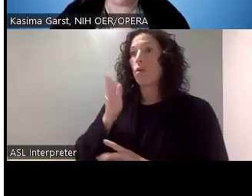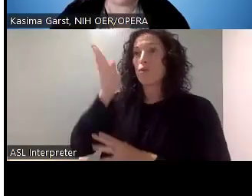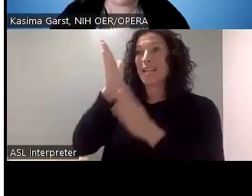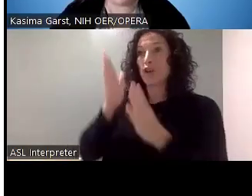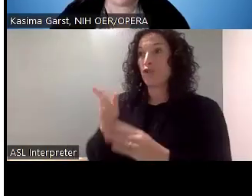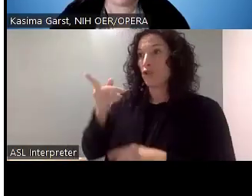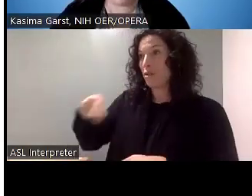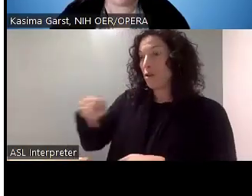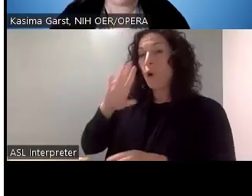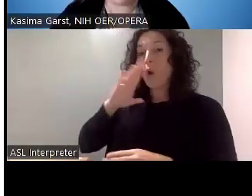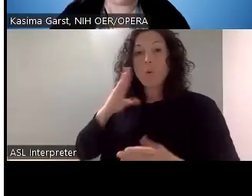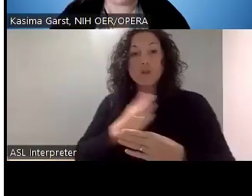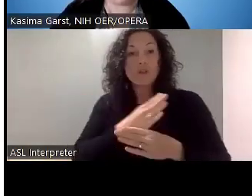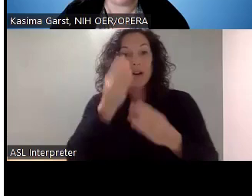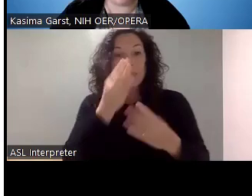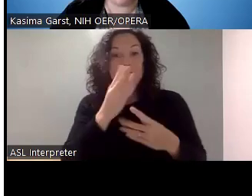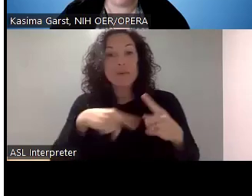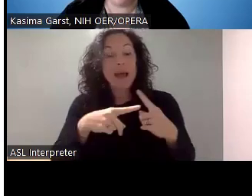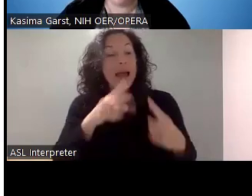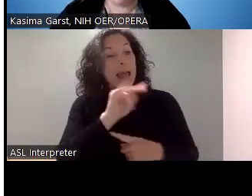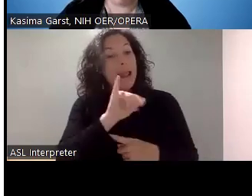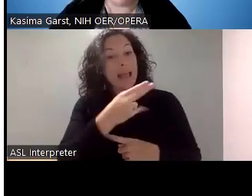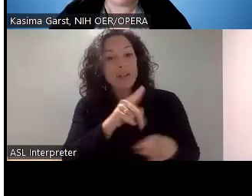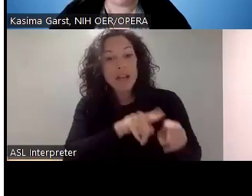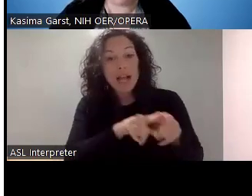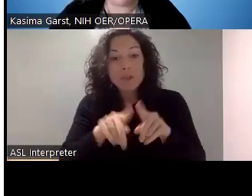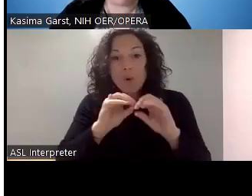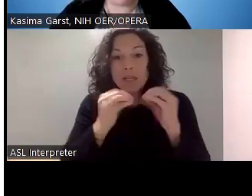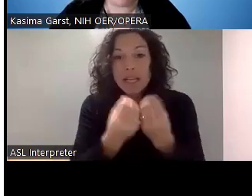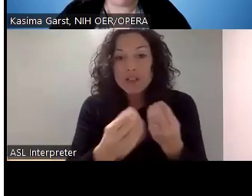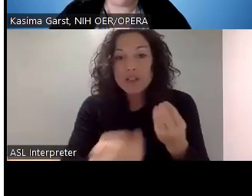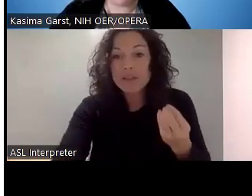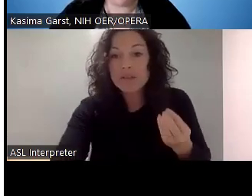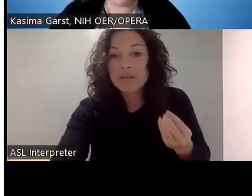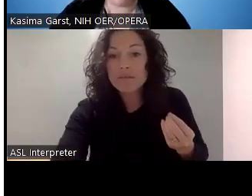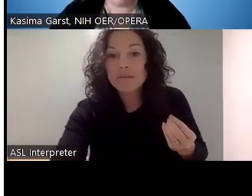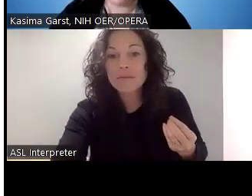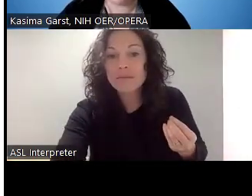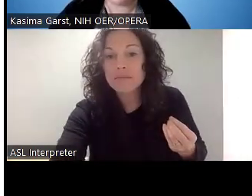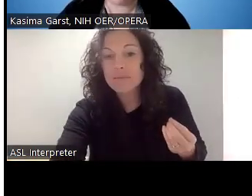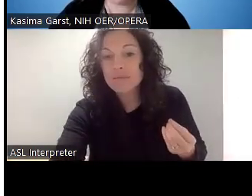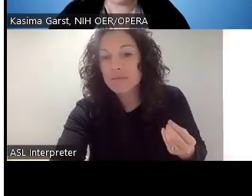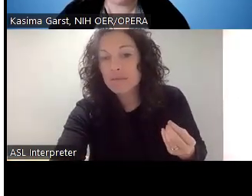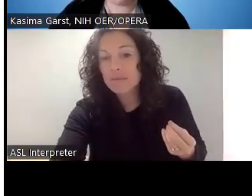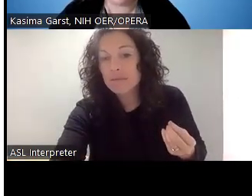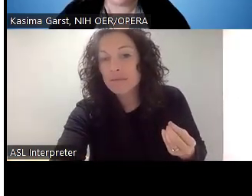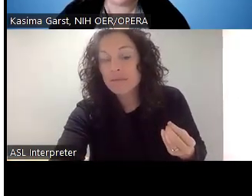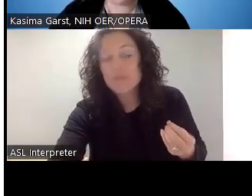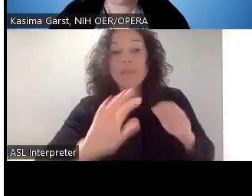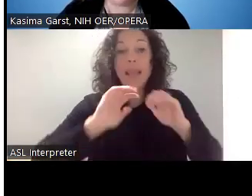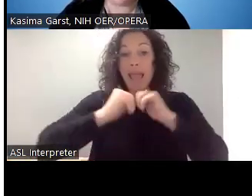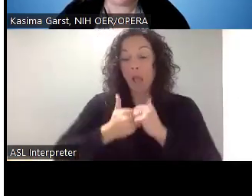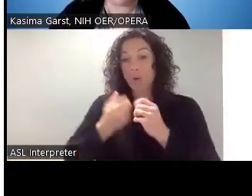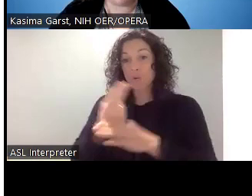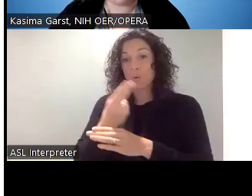about the NIH as an organization, finding the right funding opportunity and how to use NIH resources